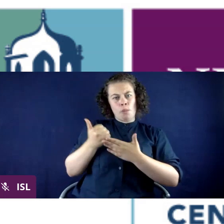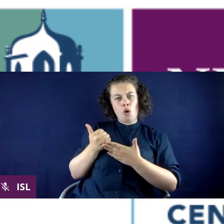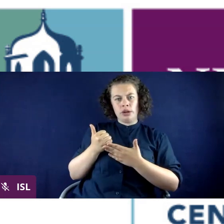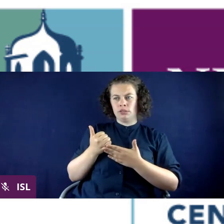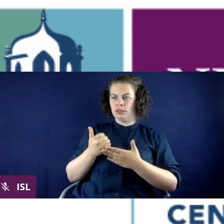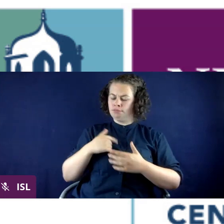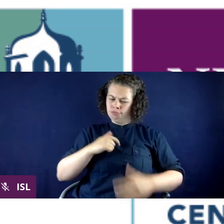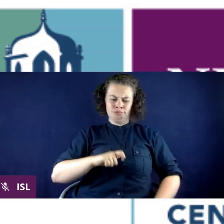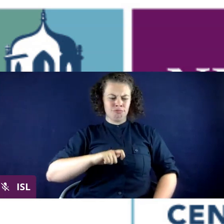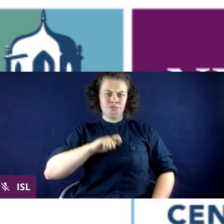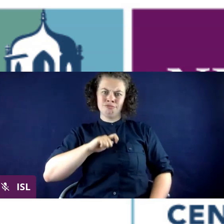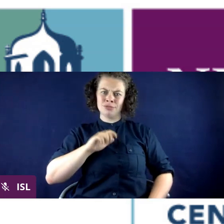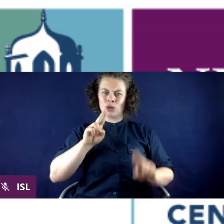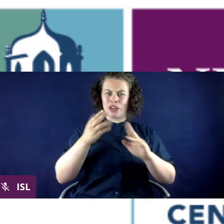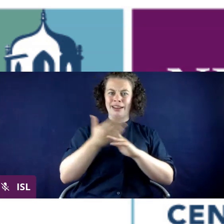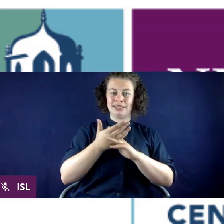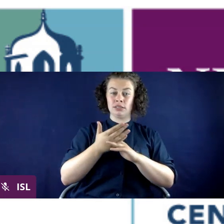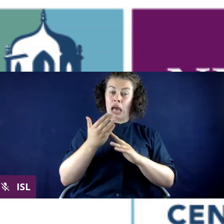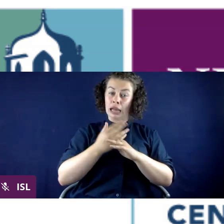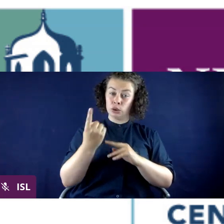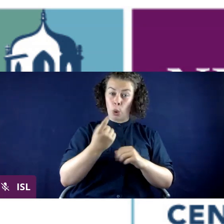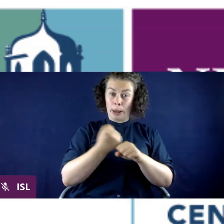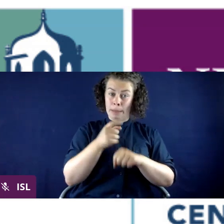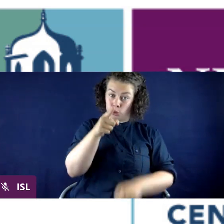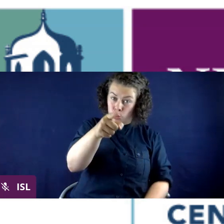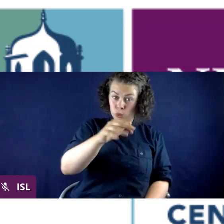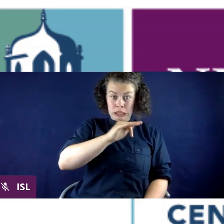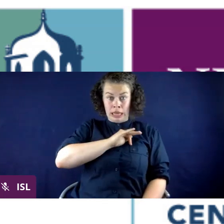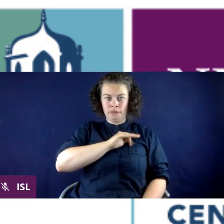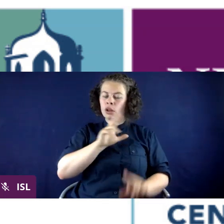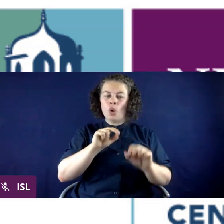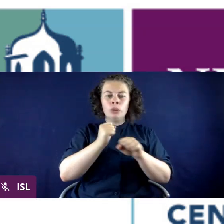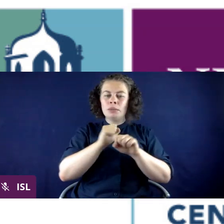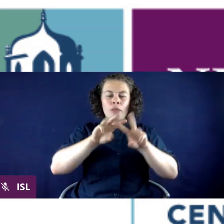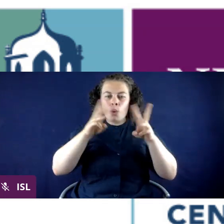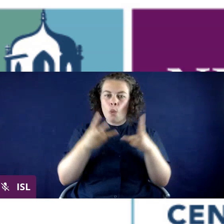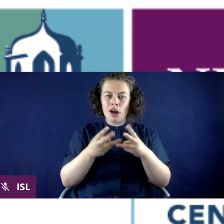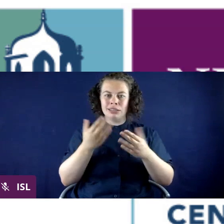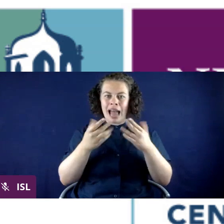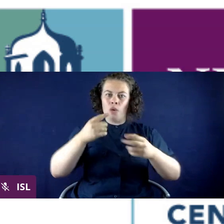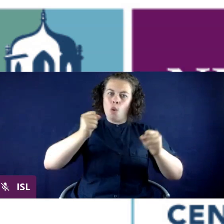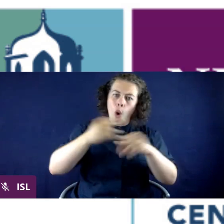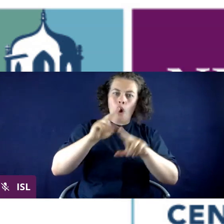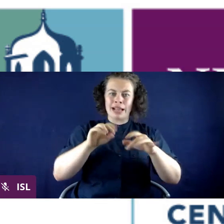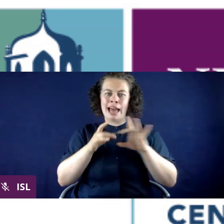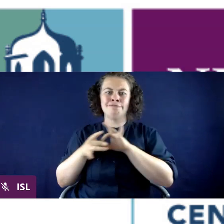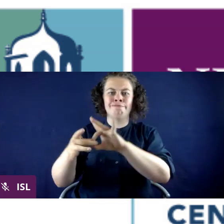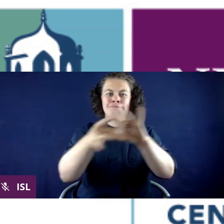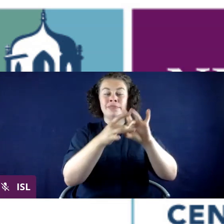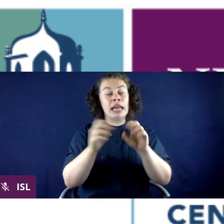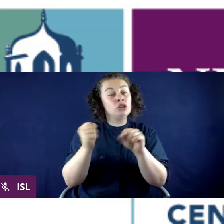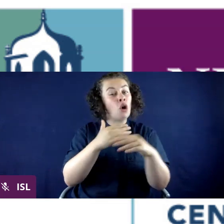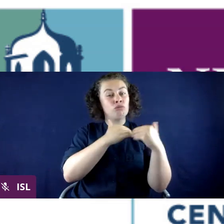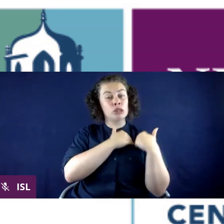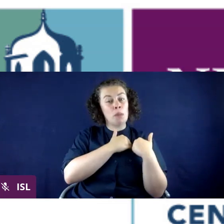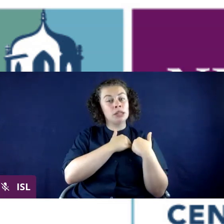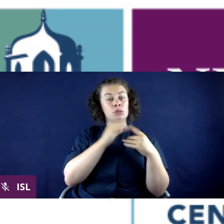have a human rights to them, find your community of other advocates that will support you because access is not just about